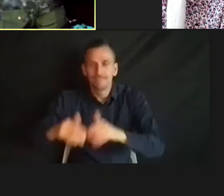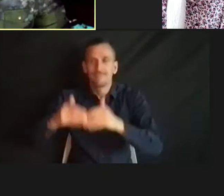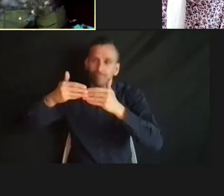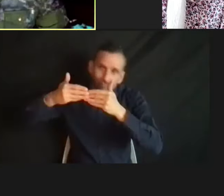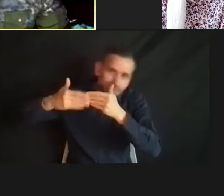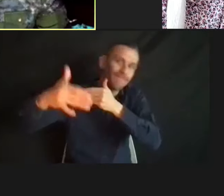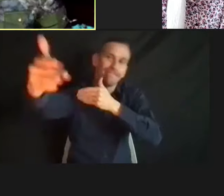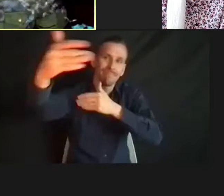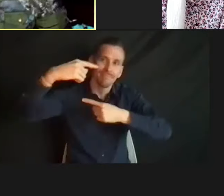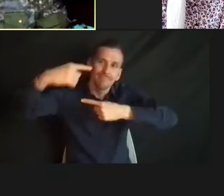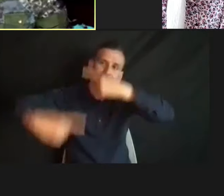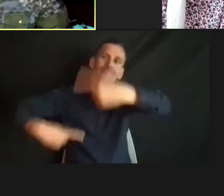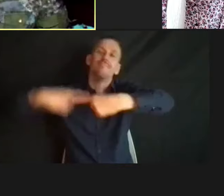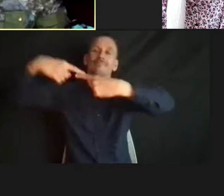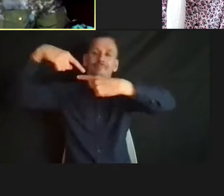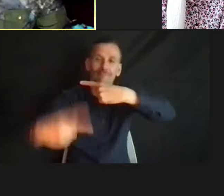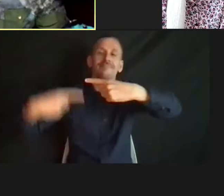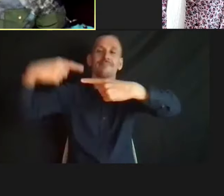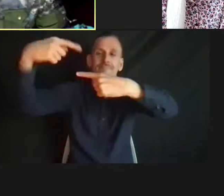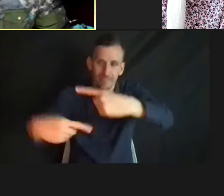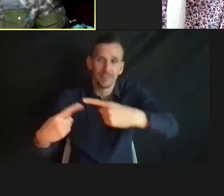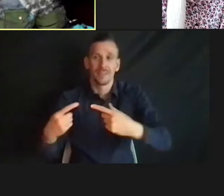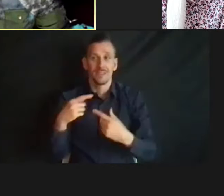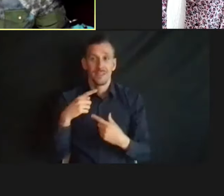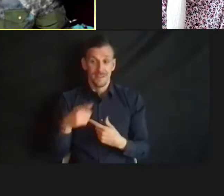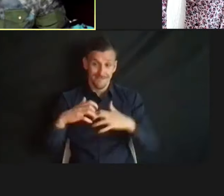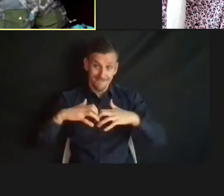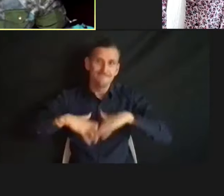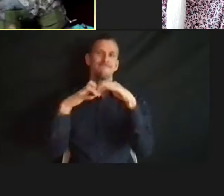we are responsible for the change that we want but also sometimes we are responsible for the